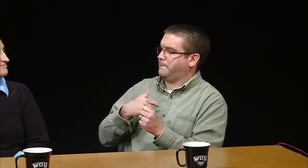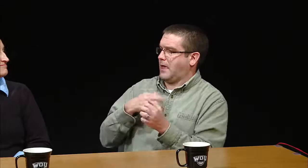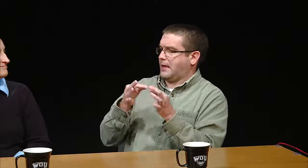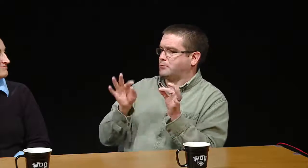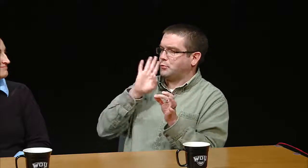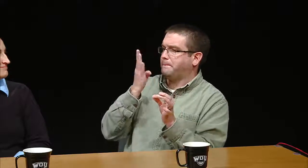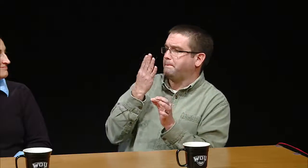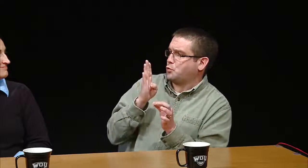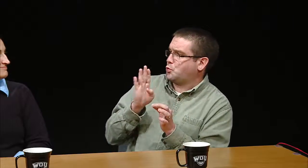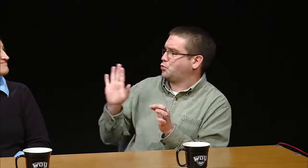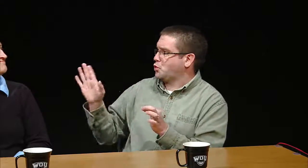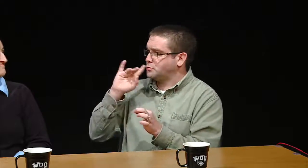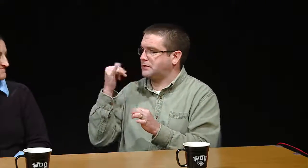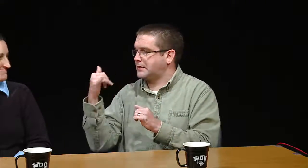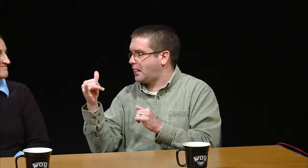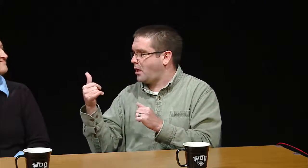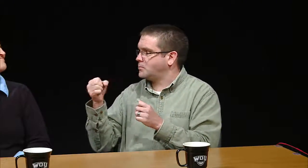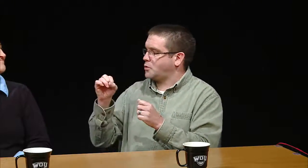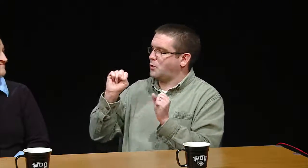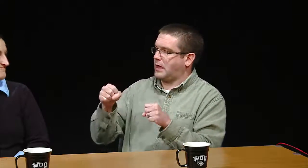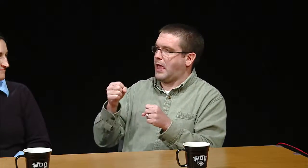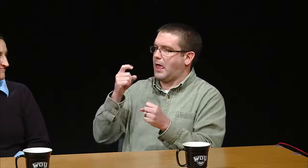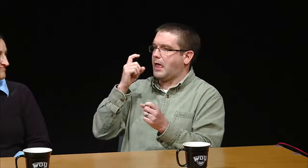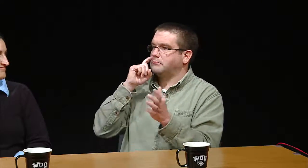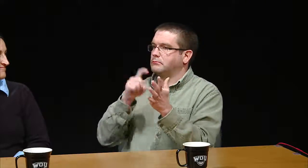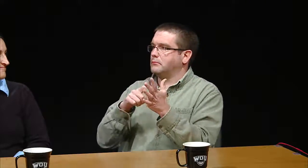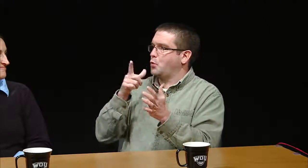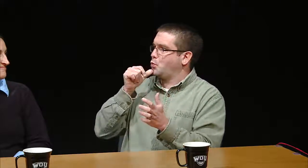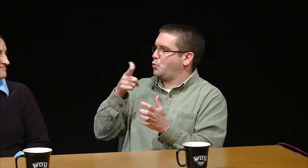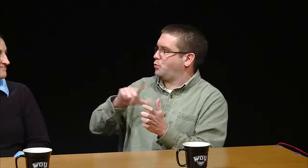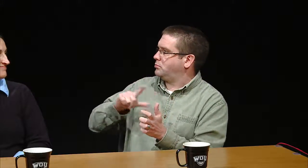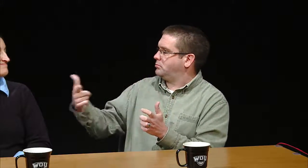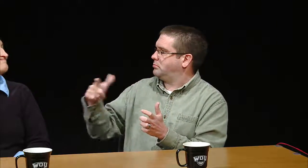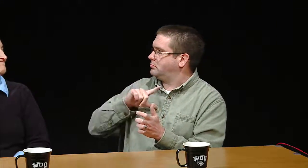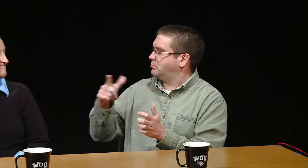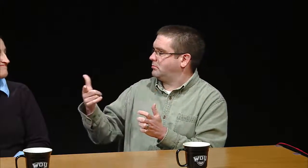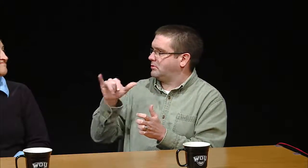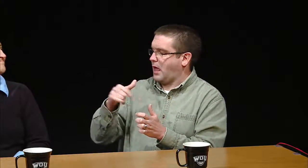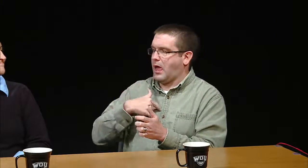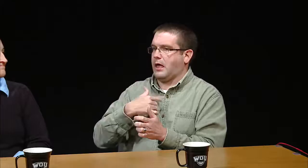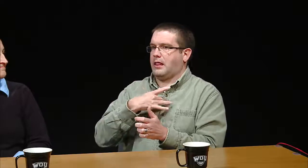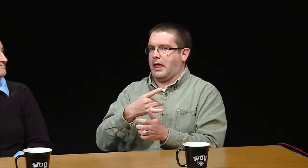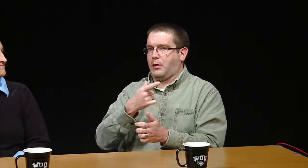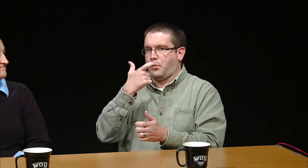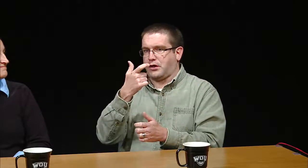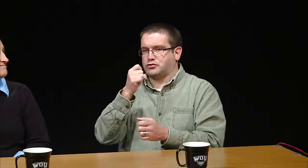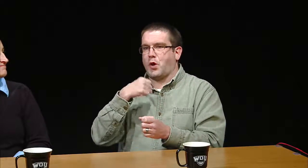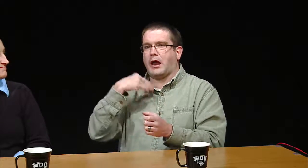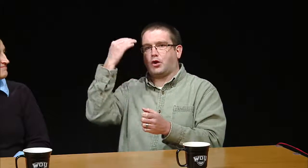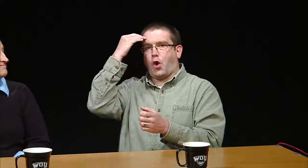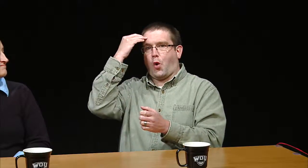I feel like I'll be in conversation with people, and I'll be, "Oh, I captioned that. "I remember I have something to contribute to this conversation